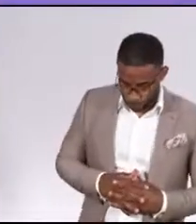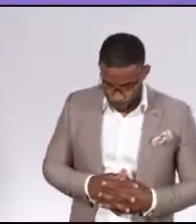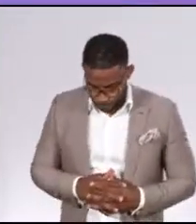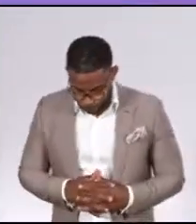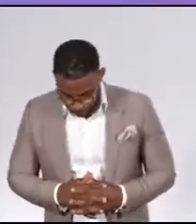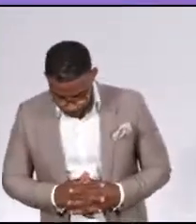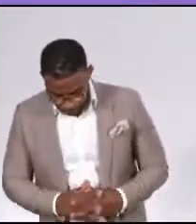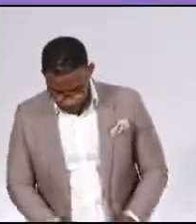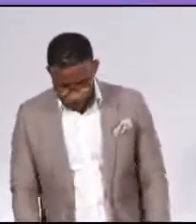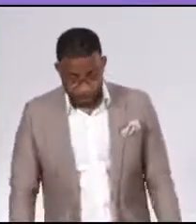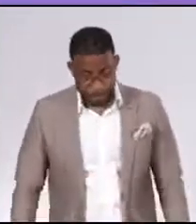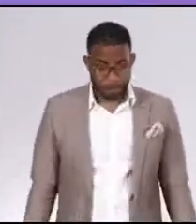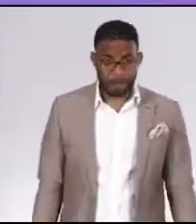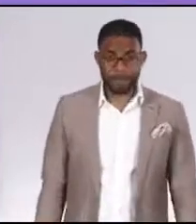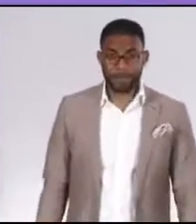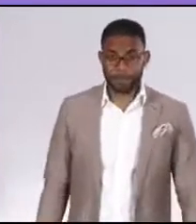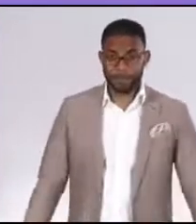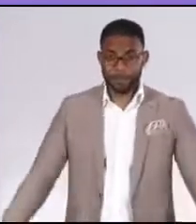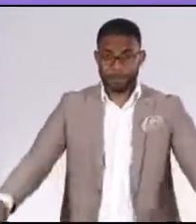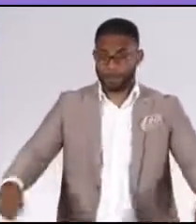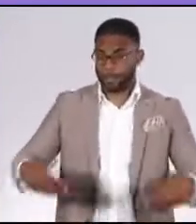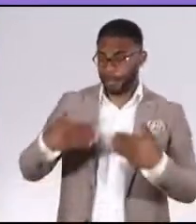Thank you, doctor lin. So james, let's get started.